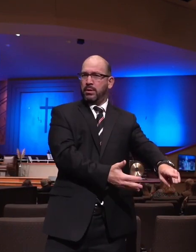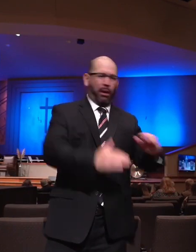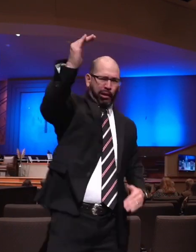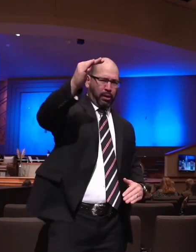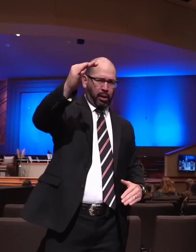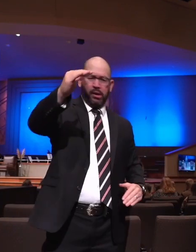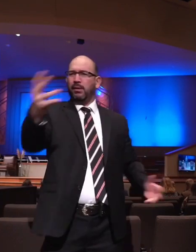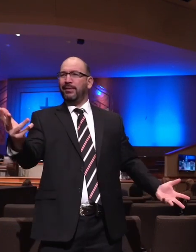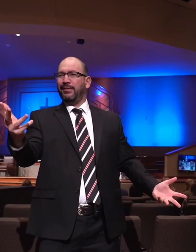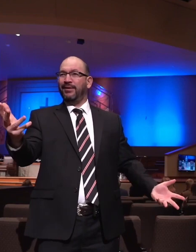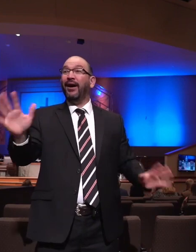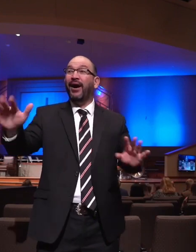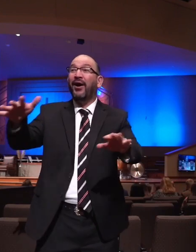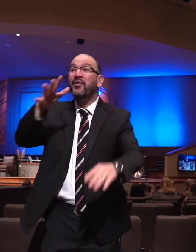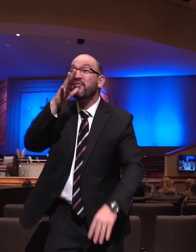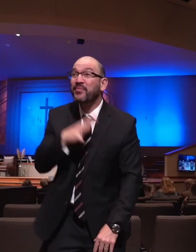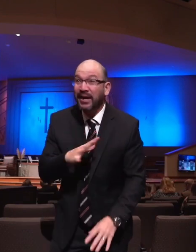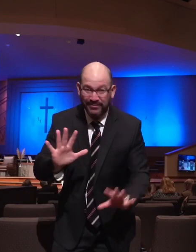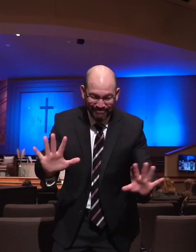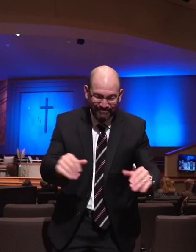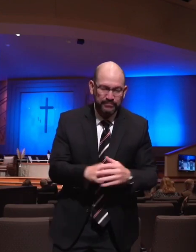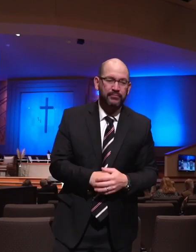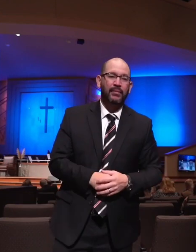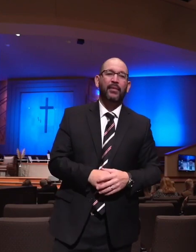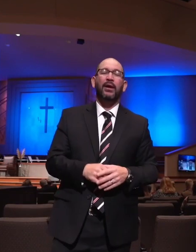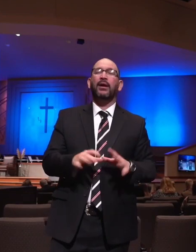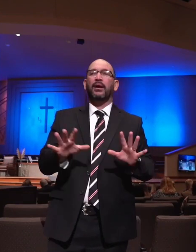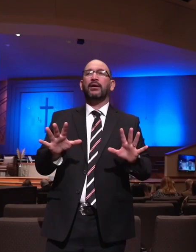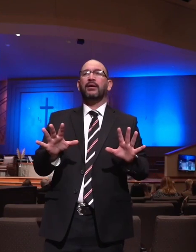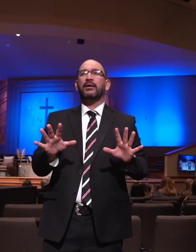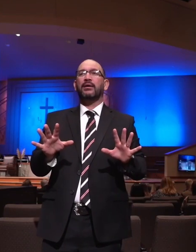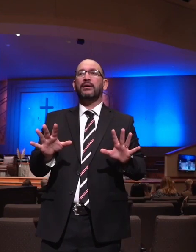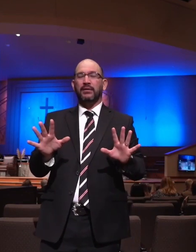ladies we are so messed up in femininity and